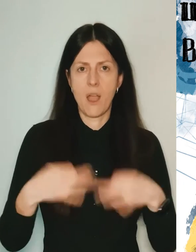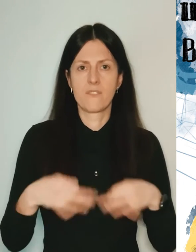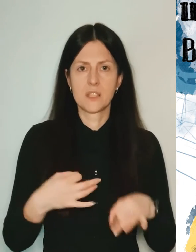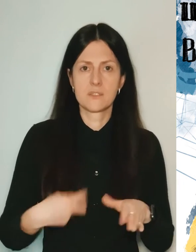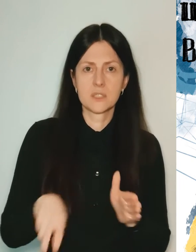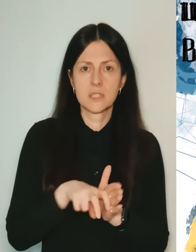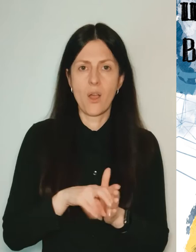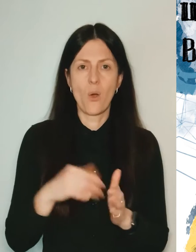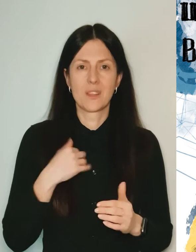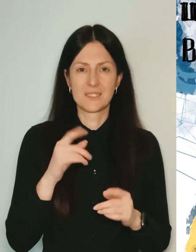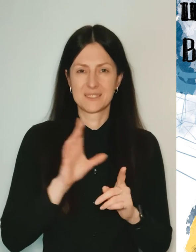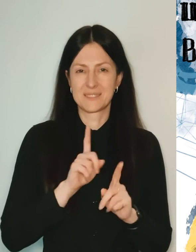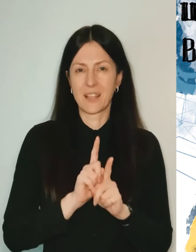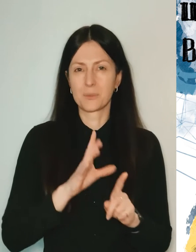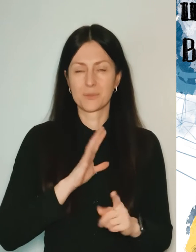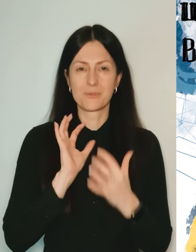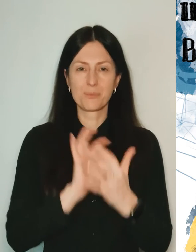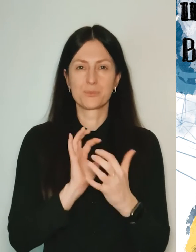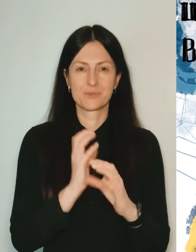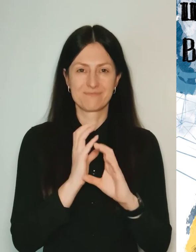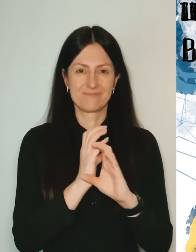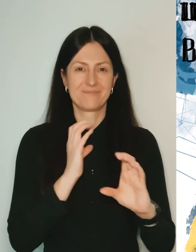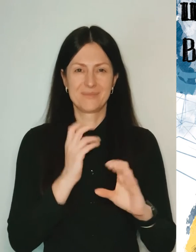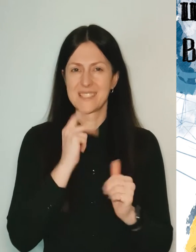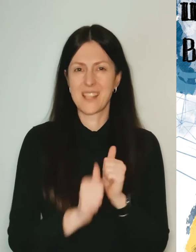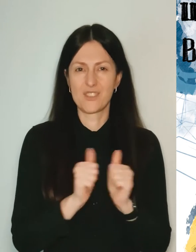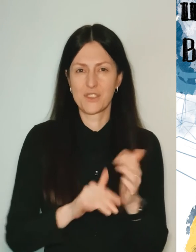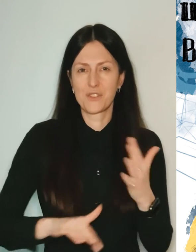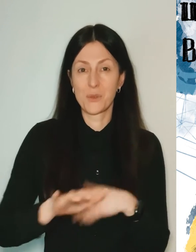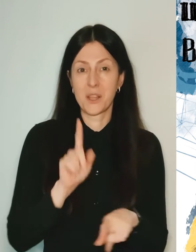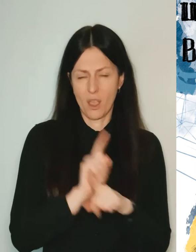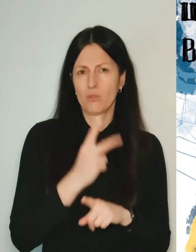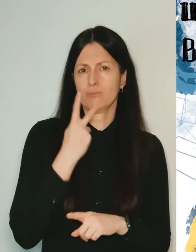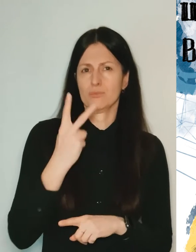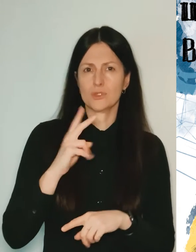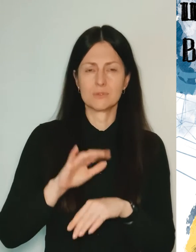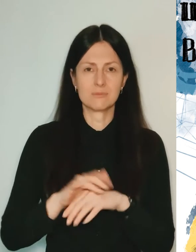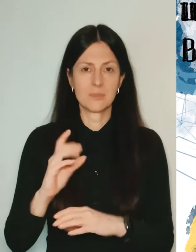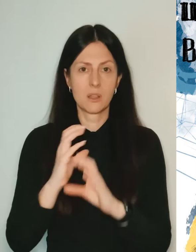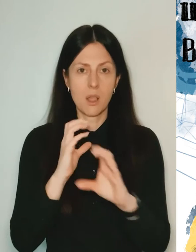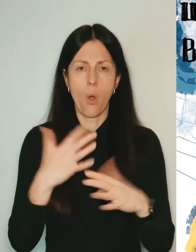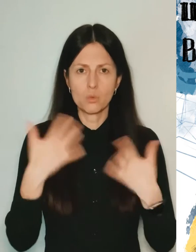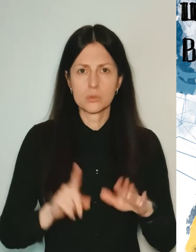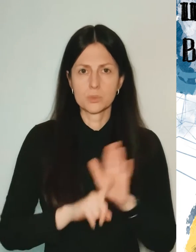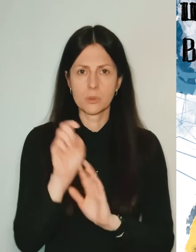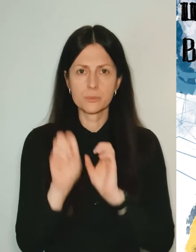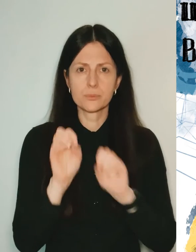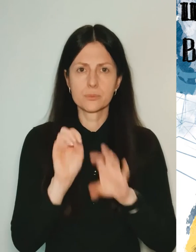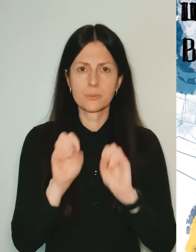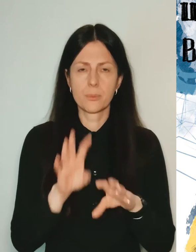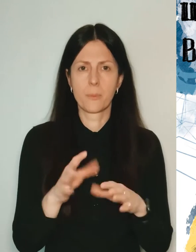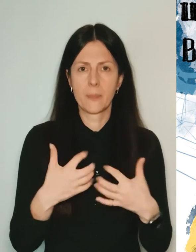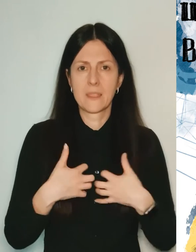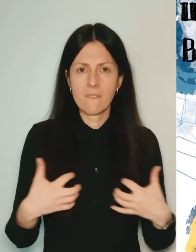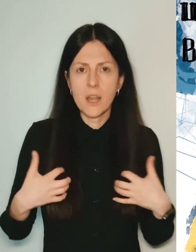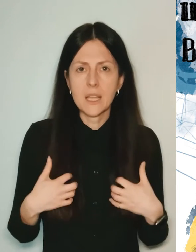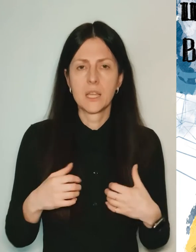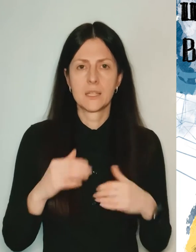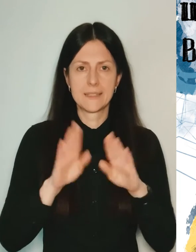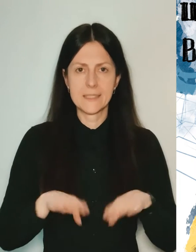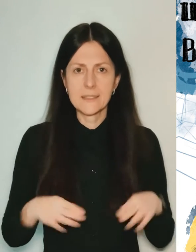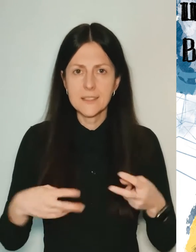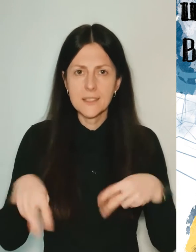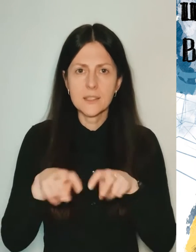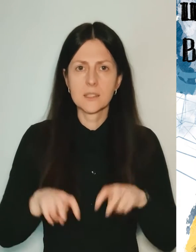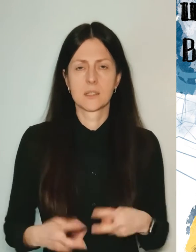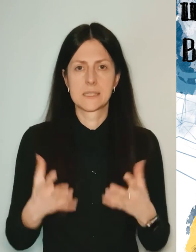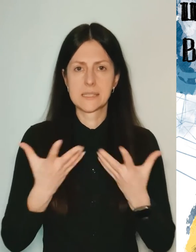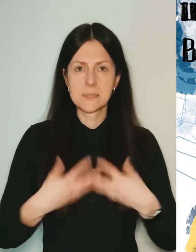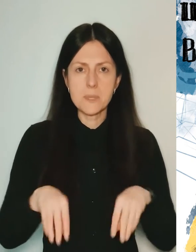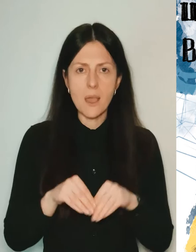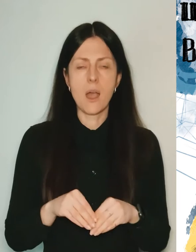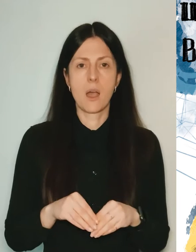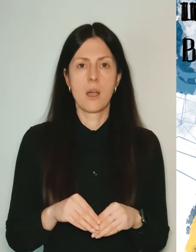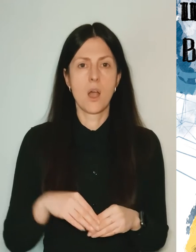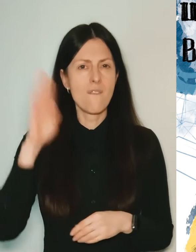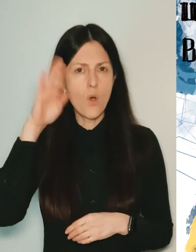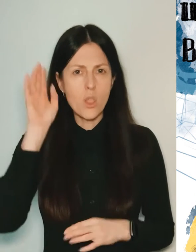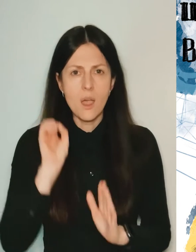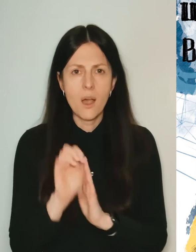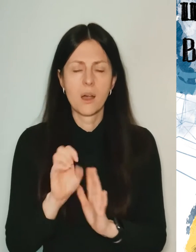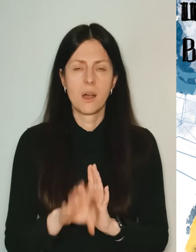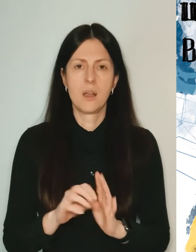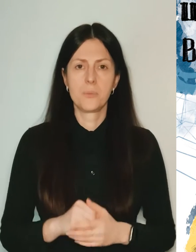We always had such a big van in the yard, so remarkable, and animals, children, family, water were being packed therein.